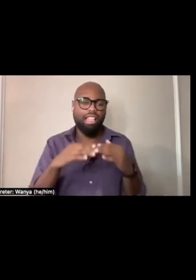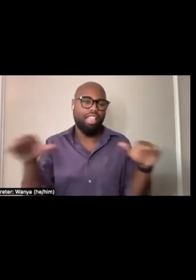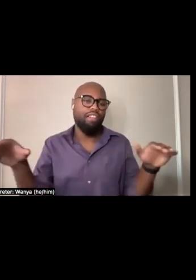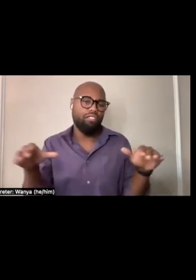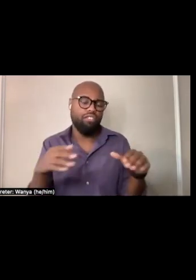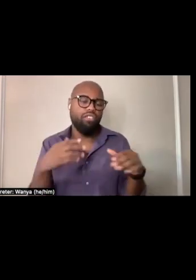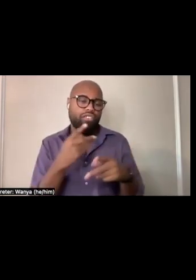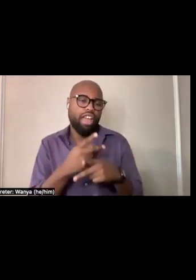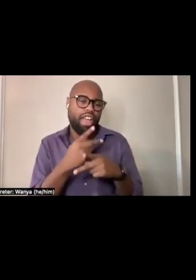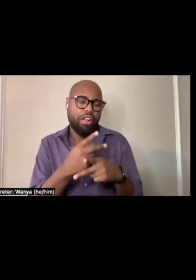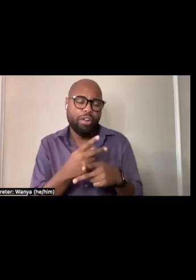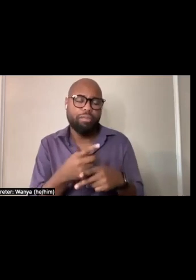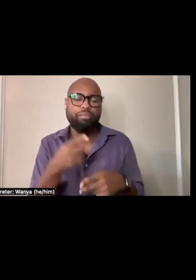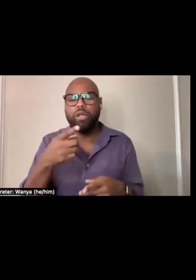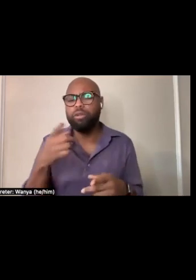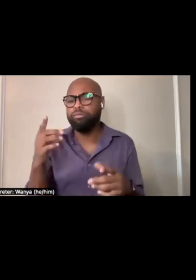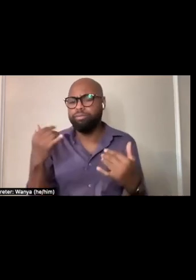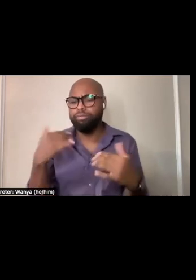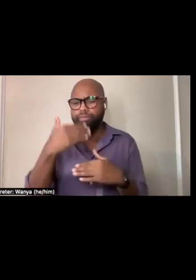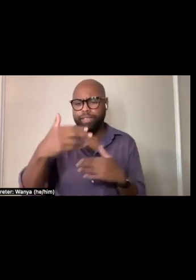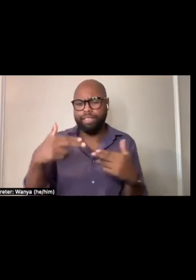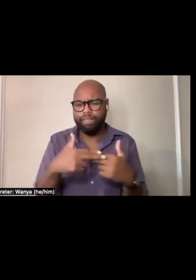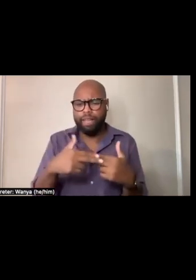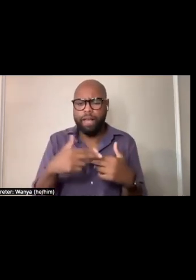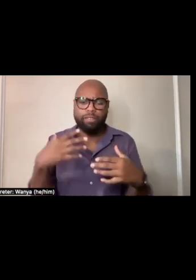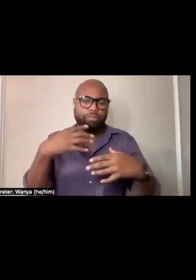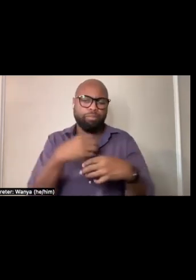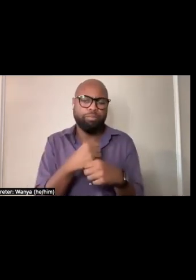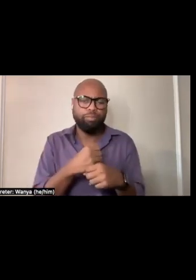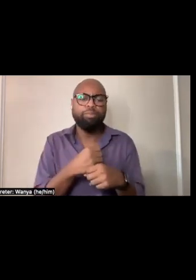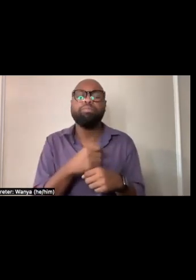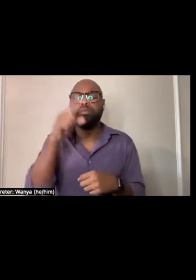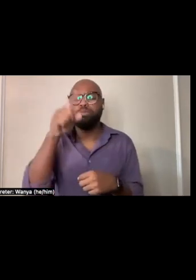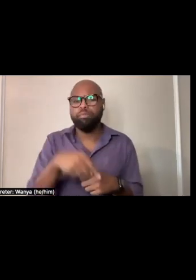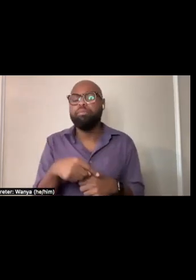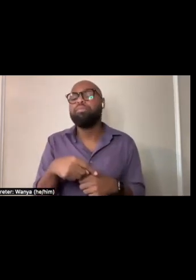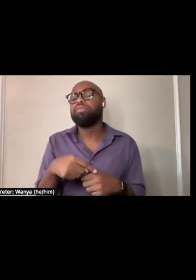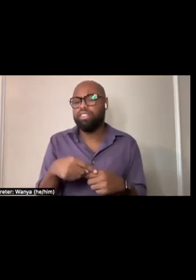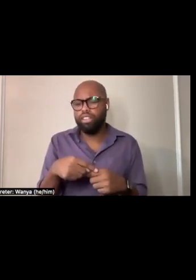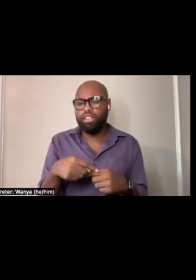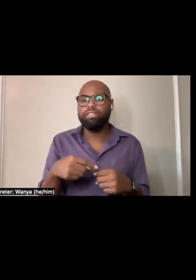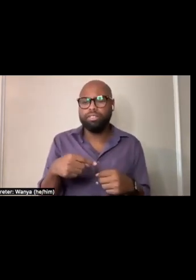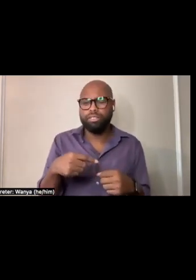So just summing up the pilot's challenges and successes.